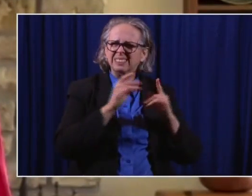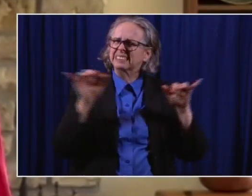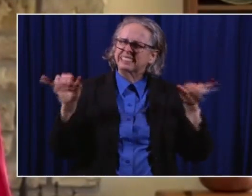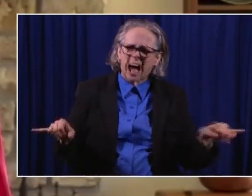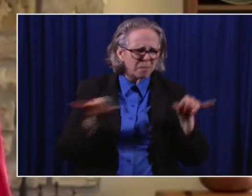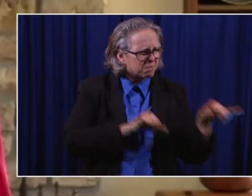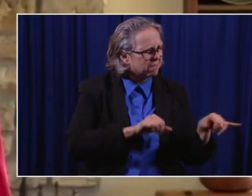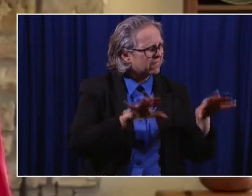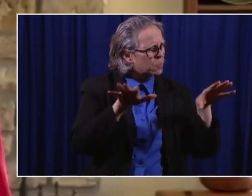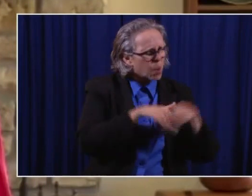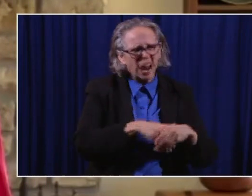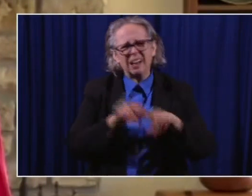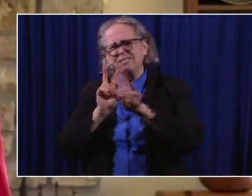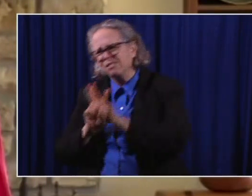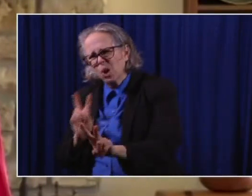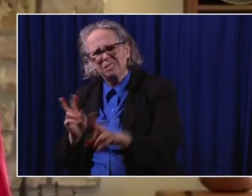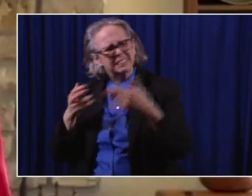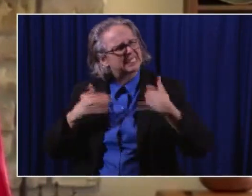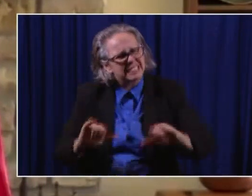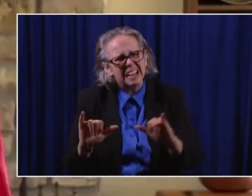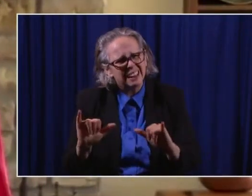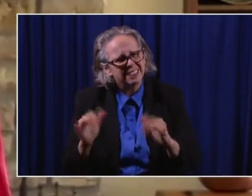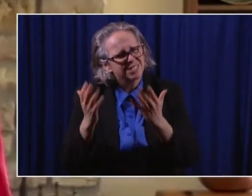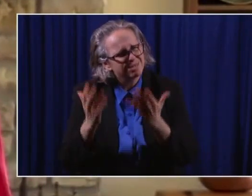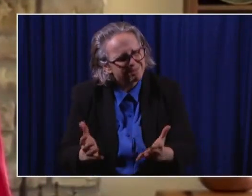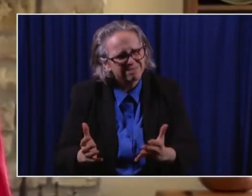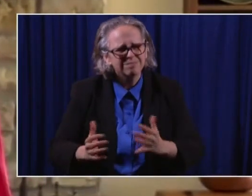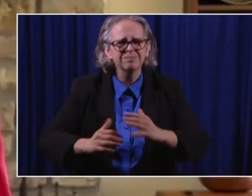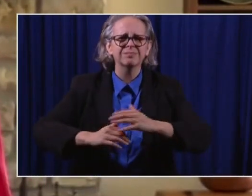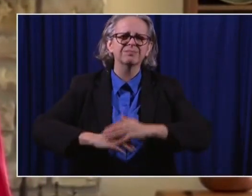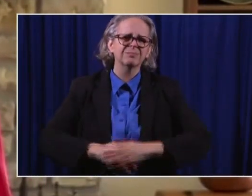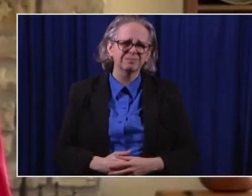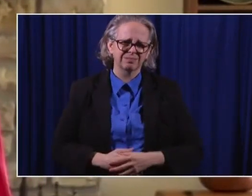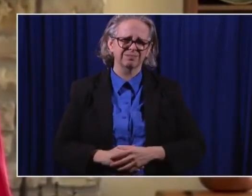COMING FROM THAT. WHAT ELSE CAN WE DO?